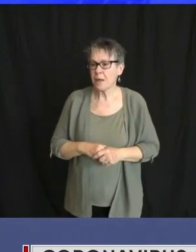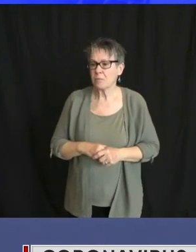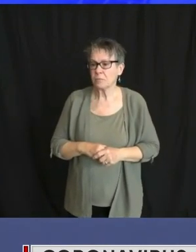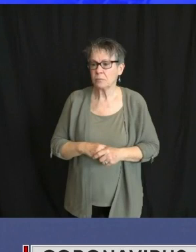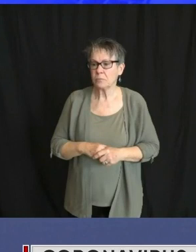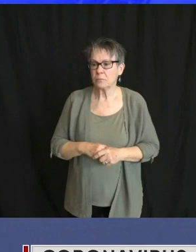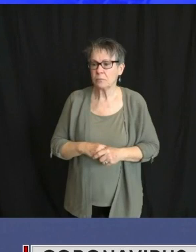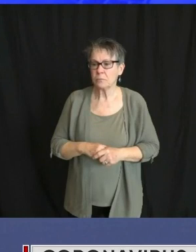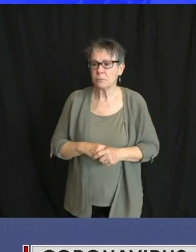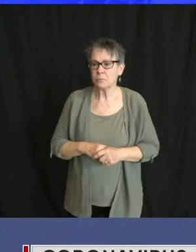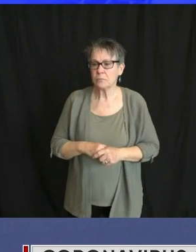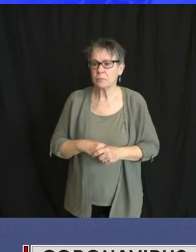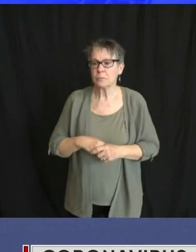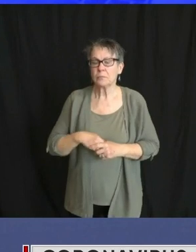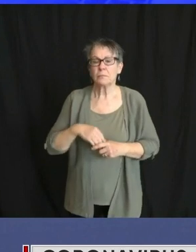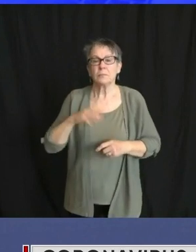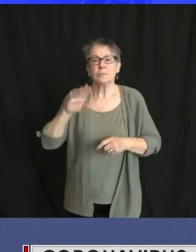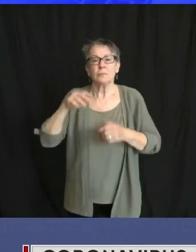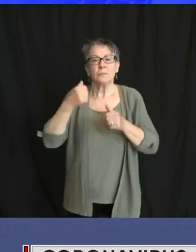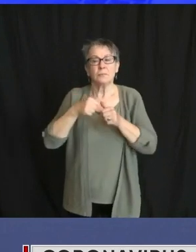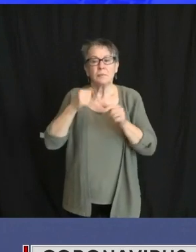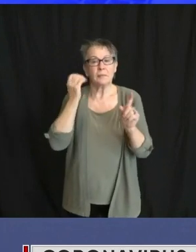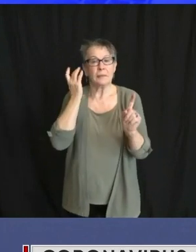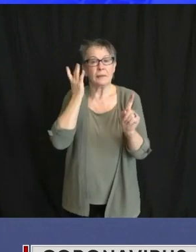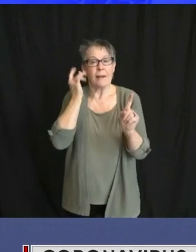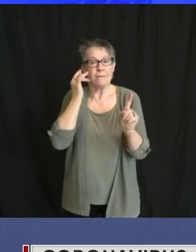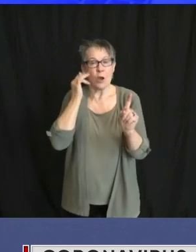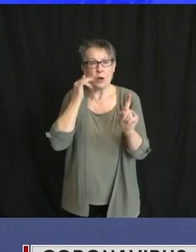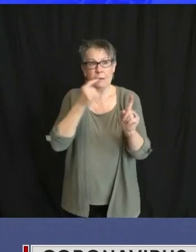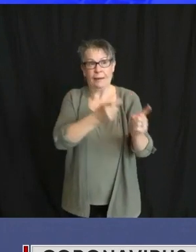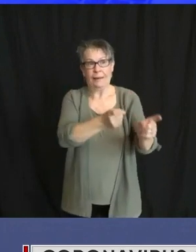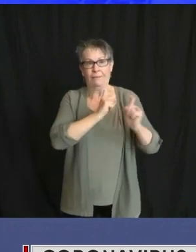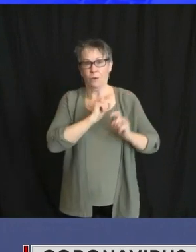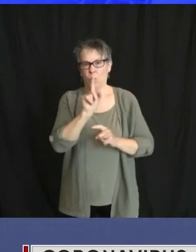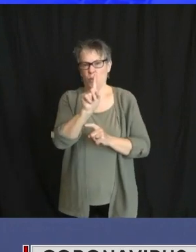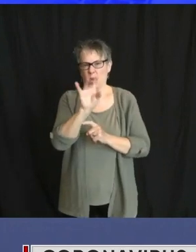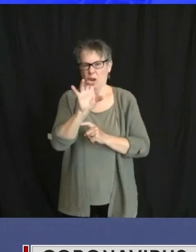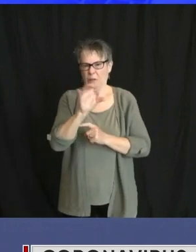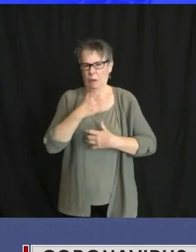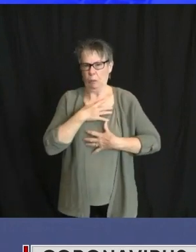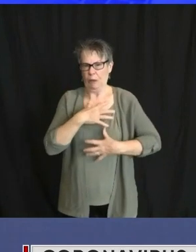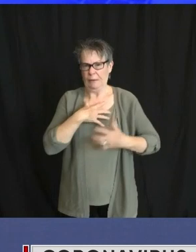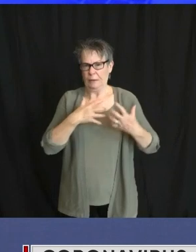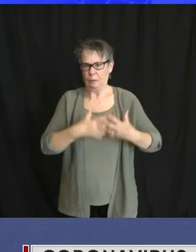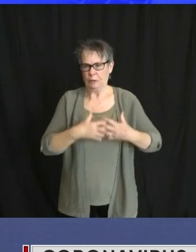THE SAME PROCESS, THE 100 THAT CALIFORNIA GAVE US A FEW WEEKS